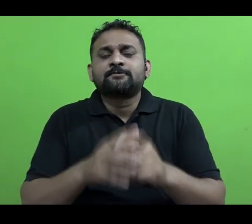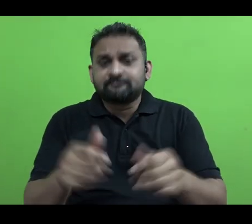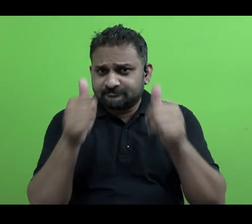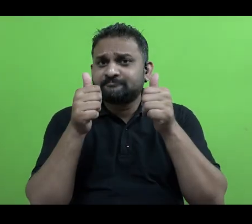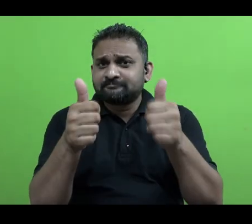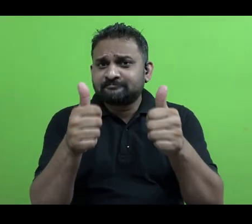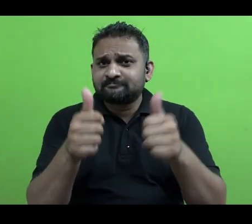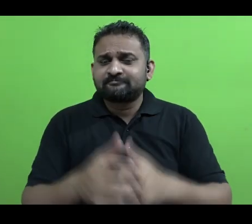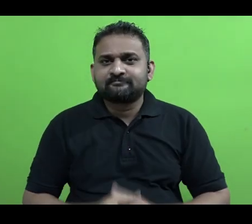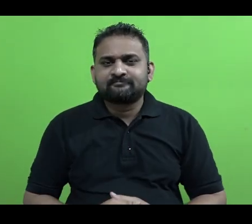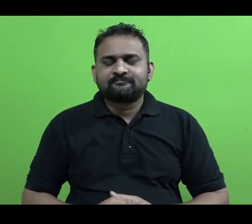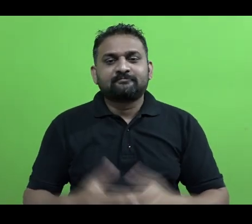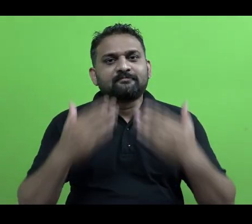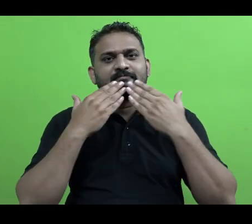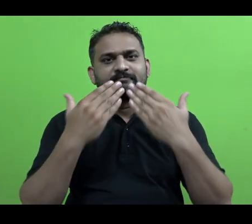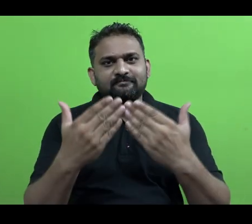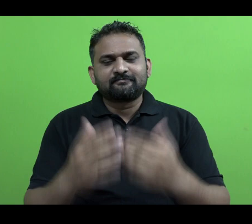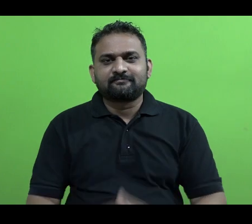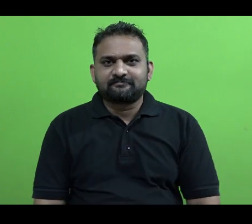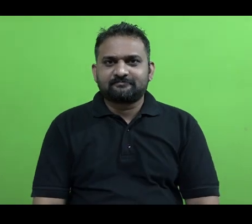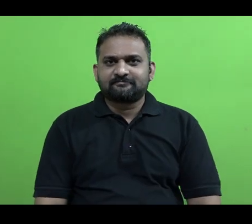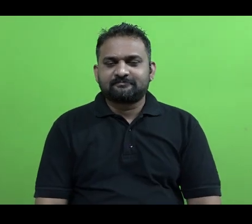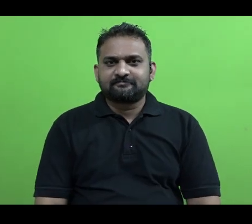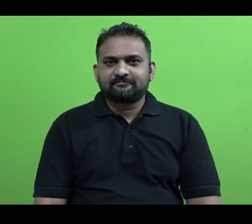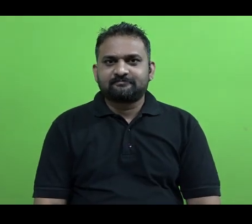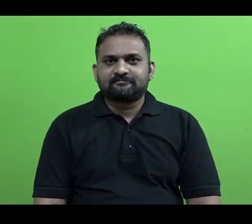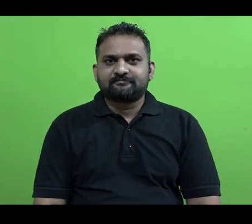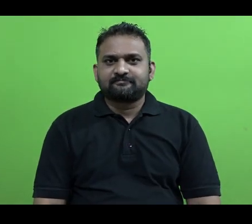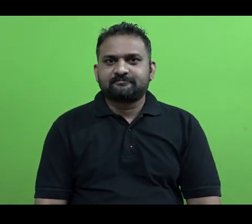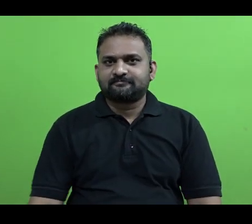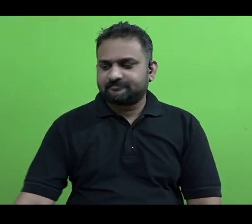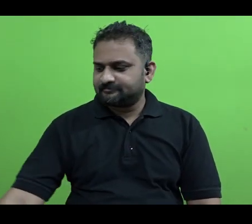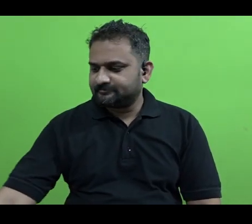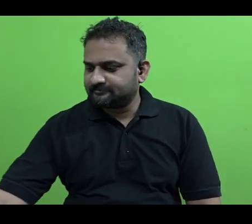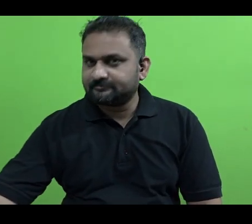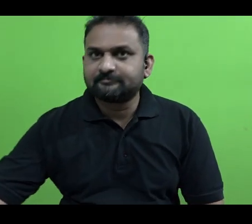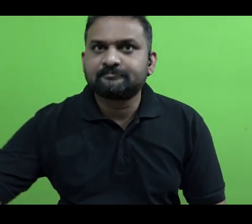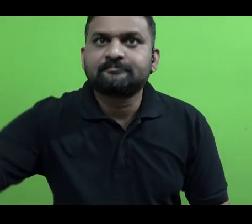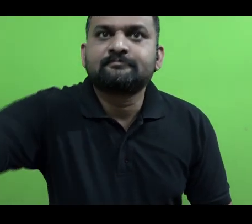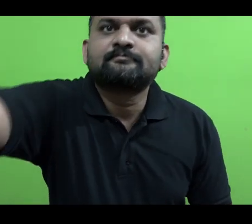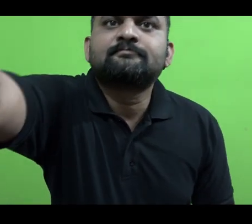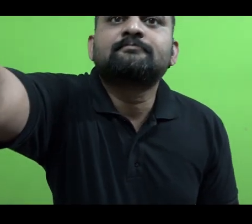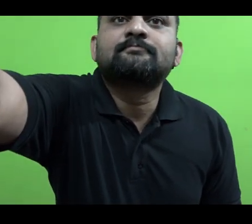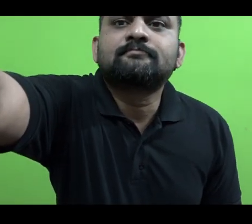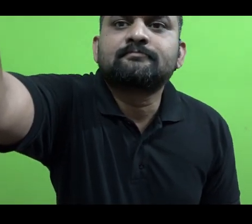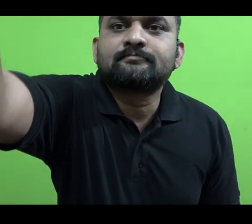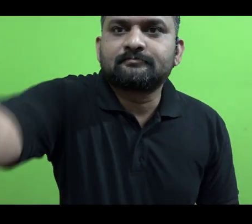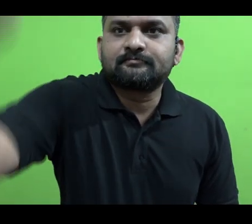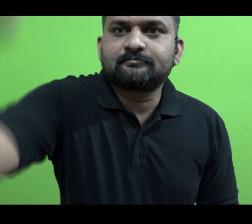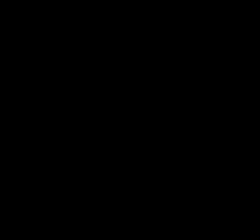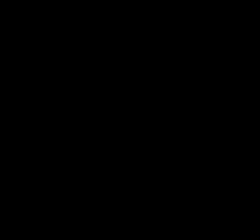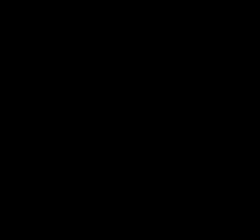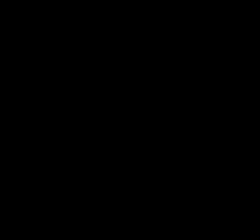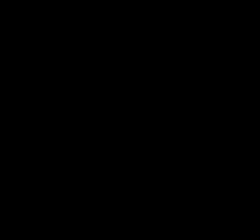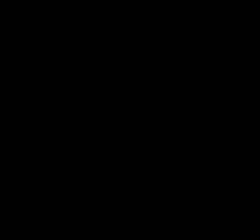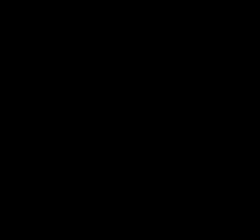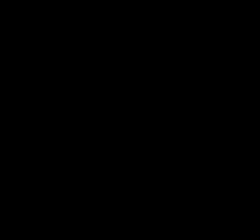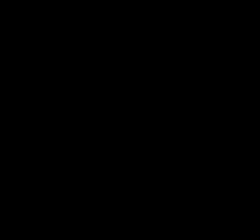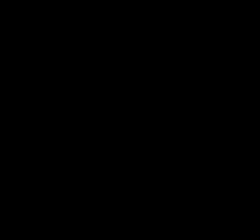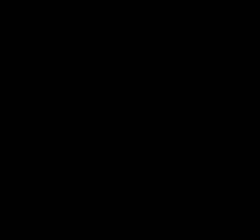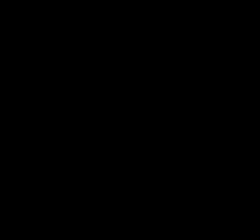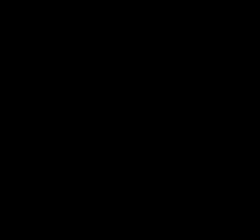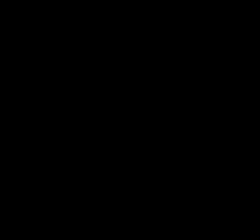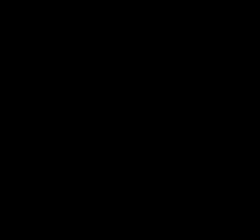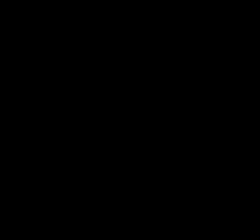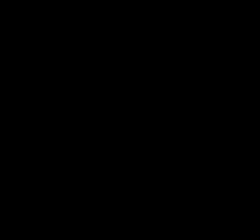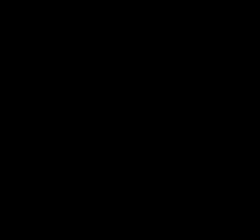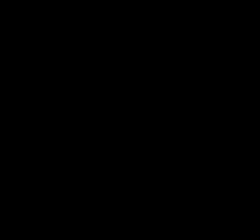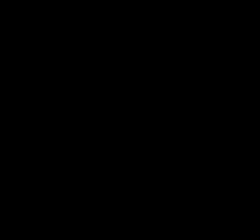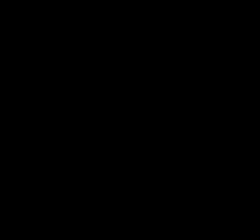All the best, thank you!